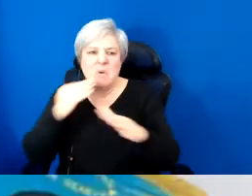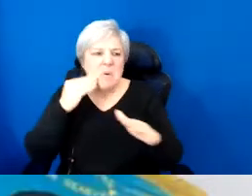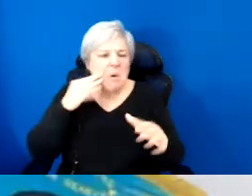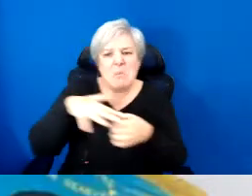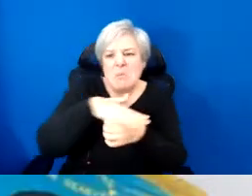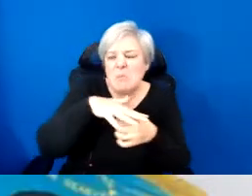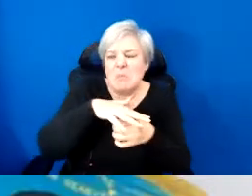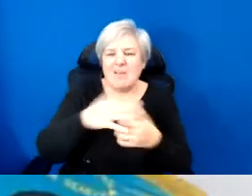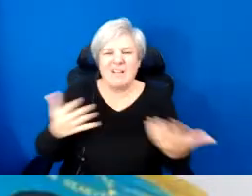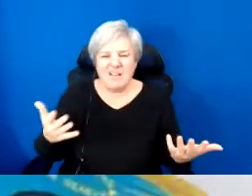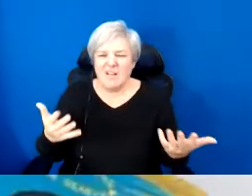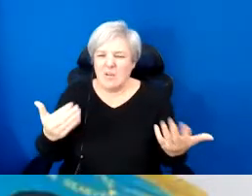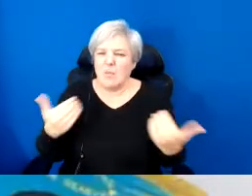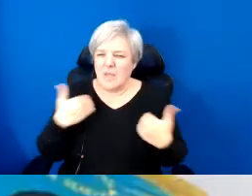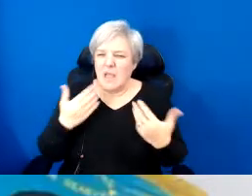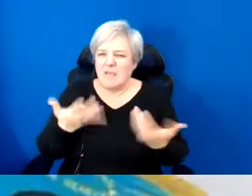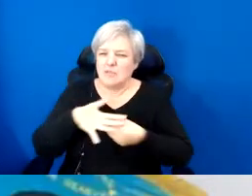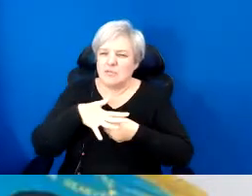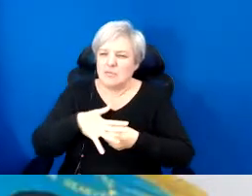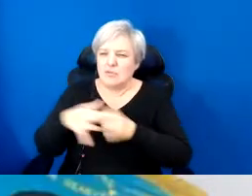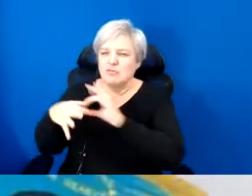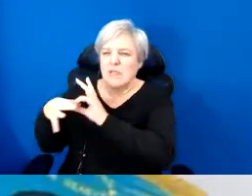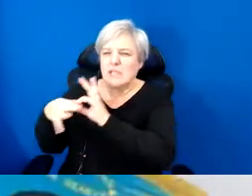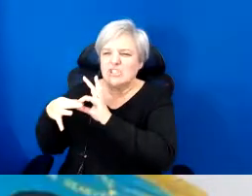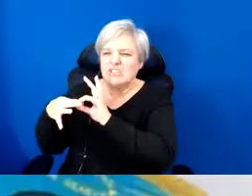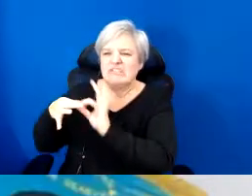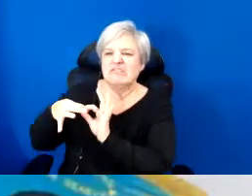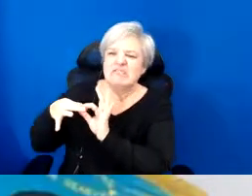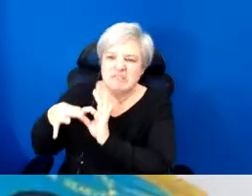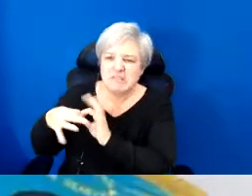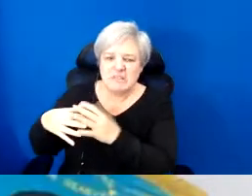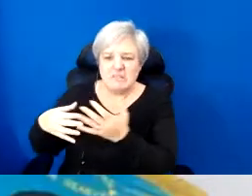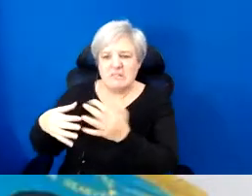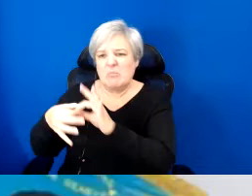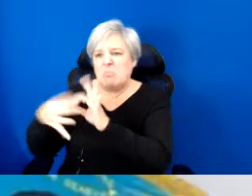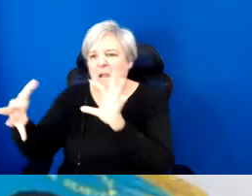experienced strain on our relationships, and it's important to understand the role